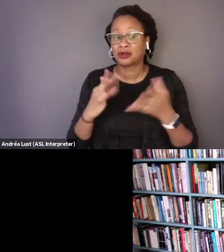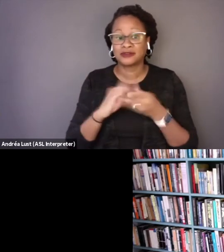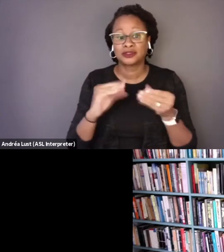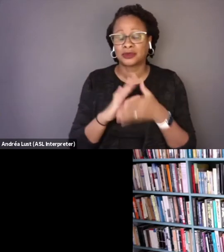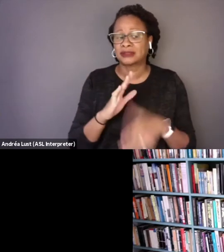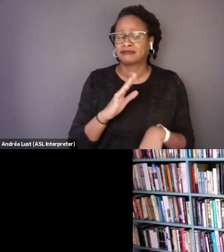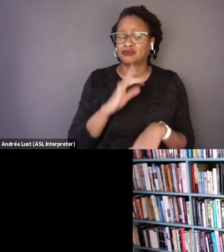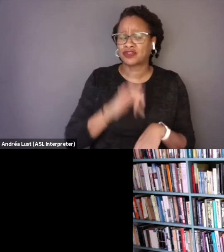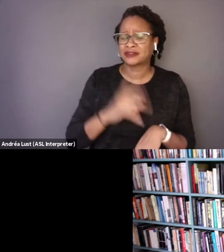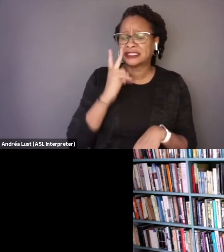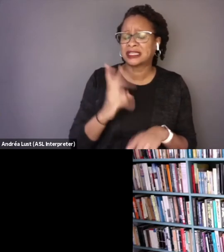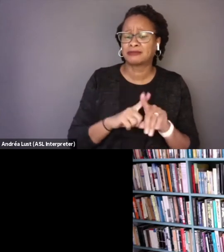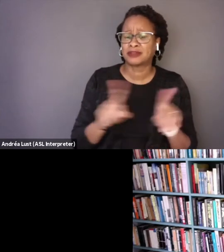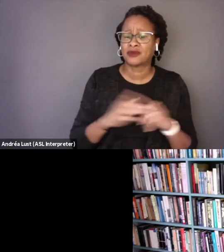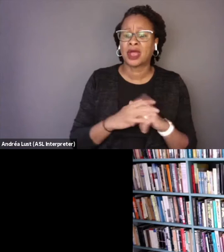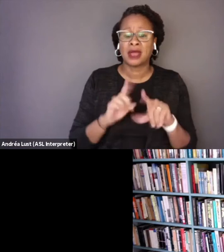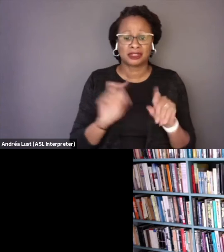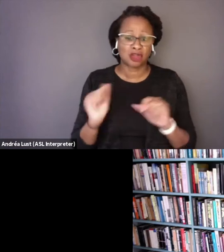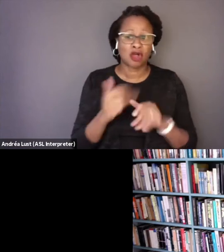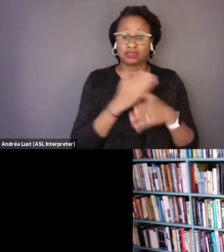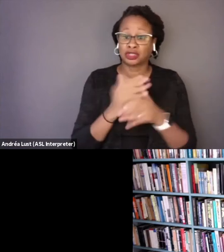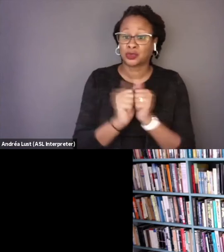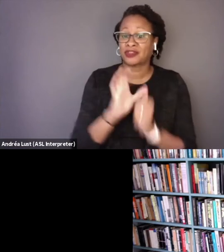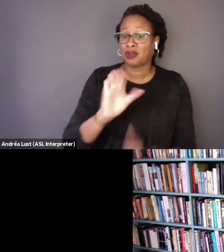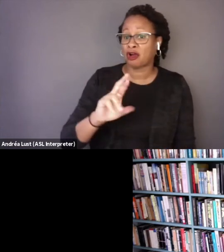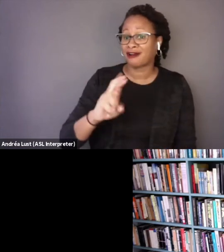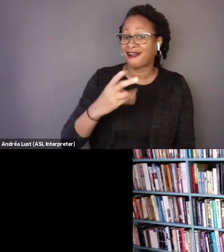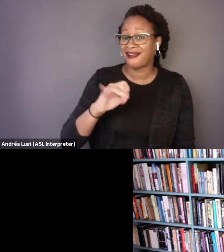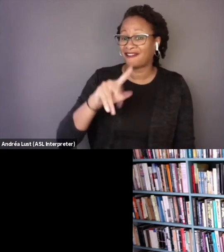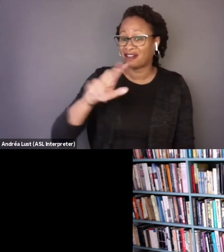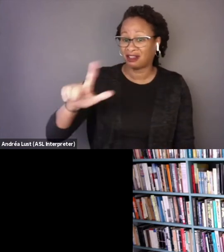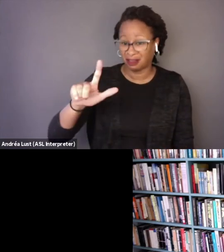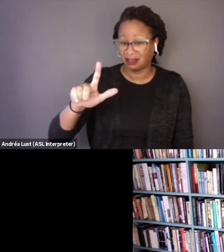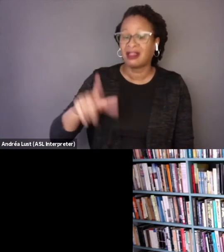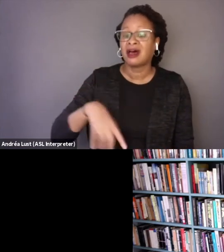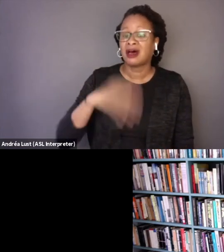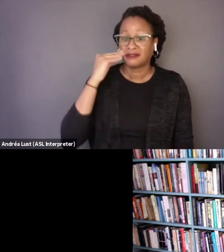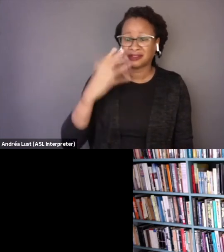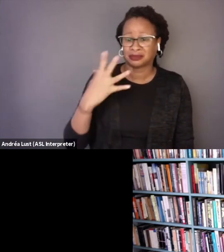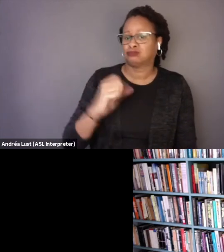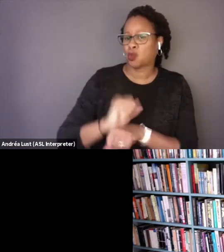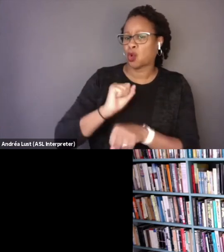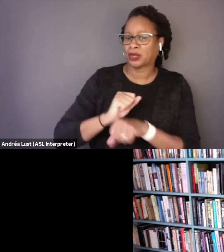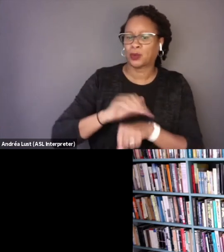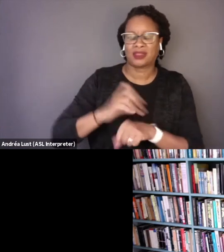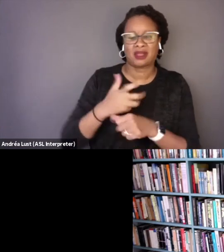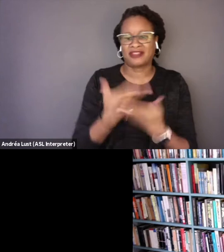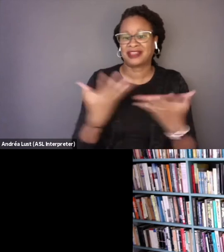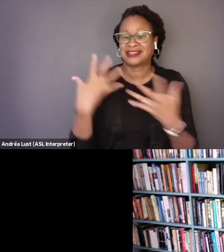it's all told in archival. So you're working with all this material that was out there. Obviously a lot of that was there from the show,